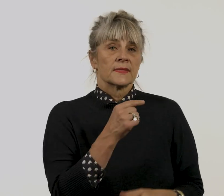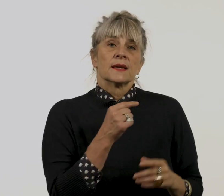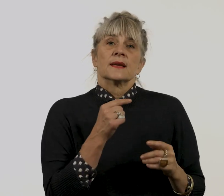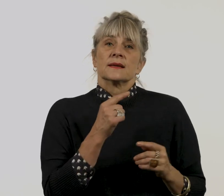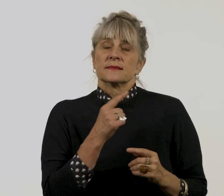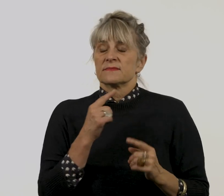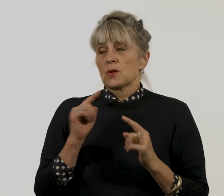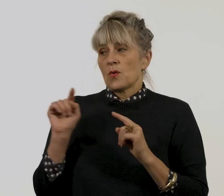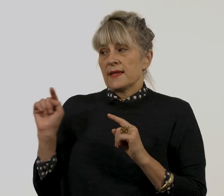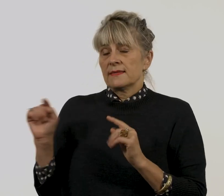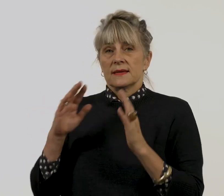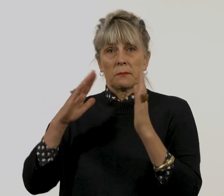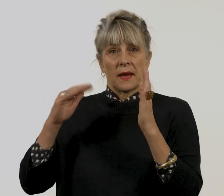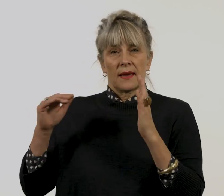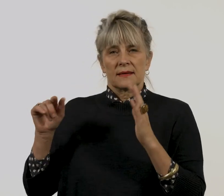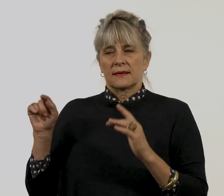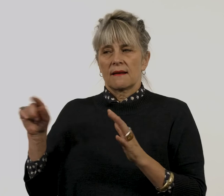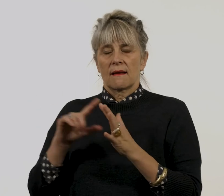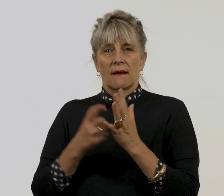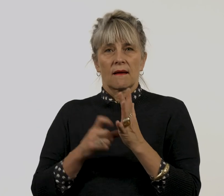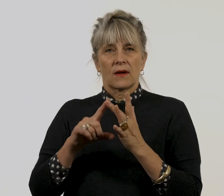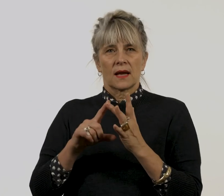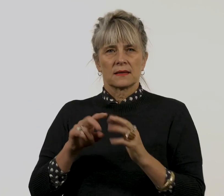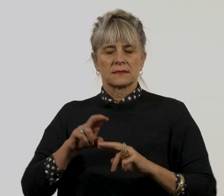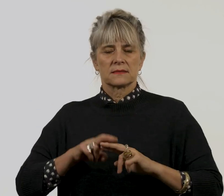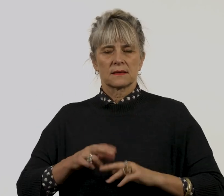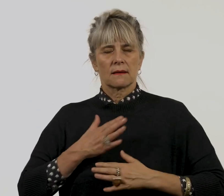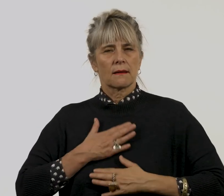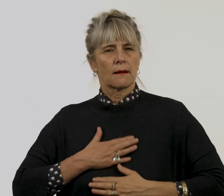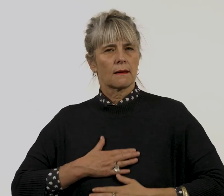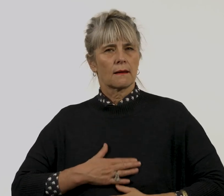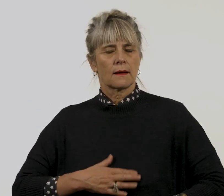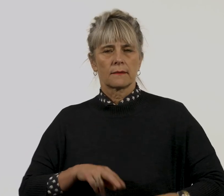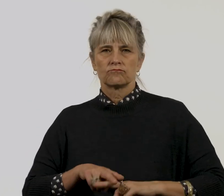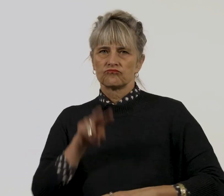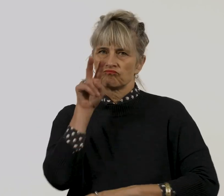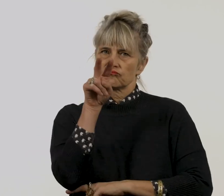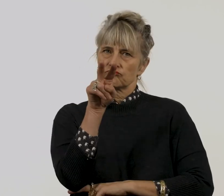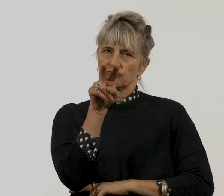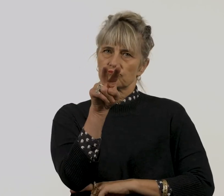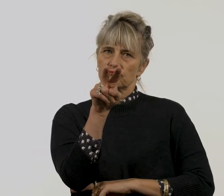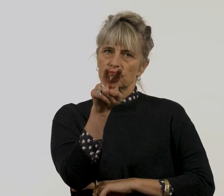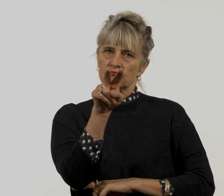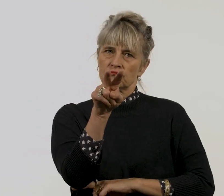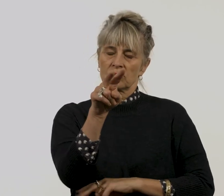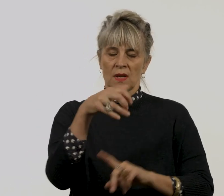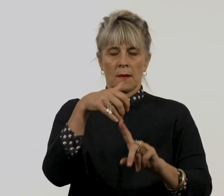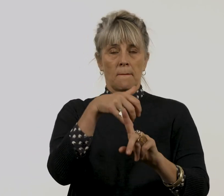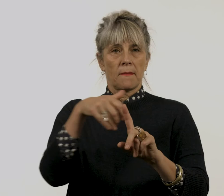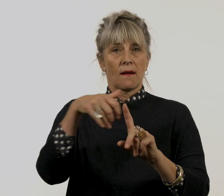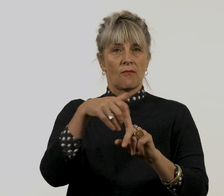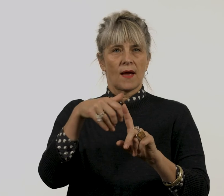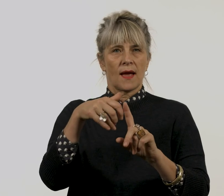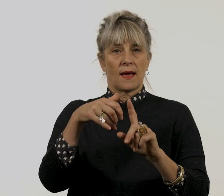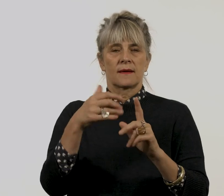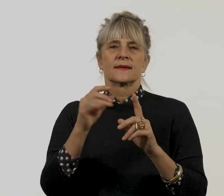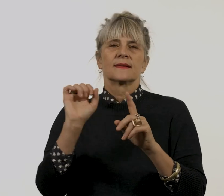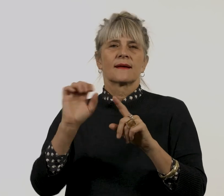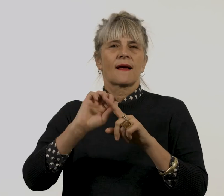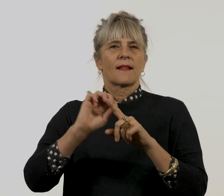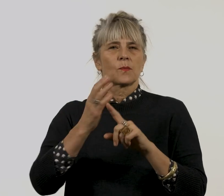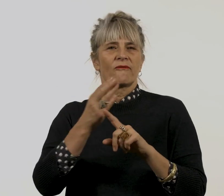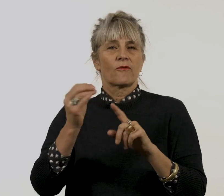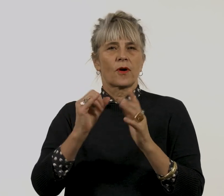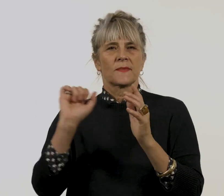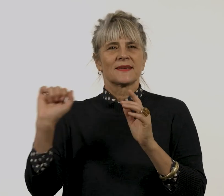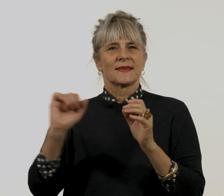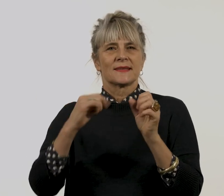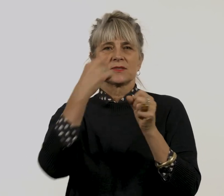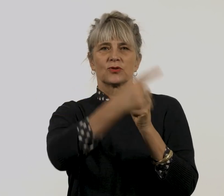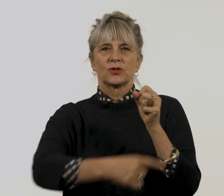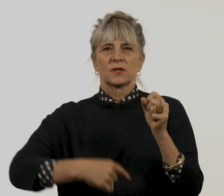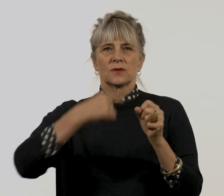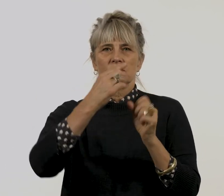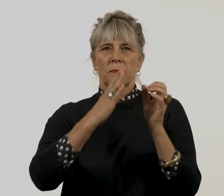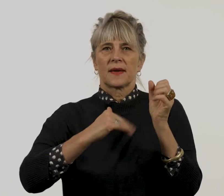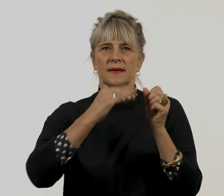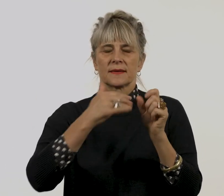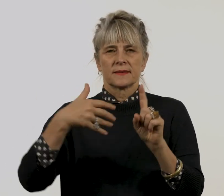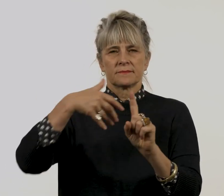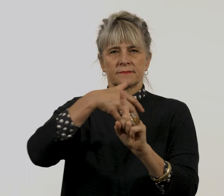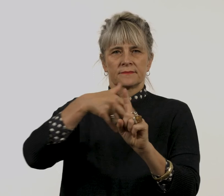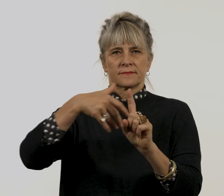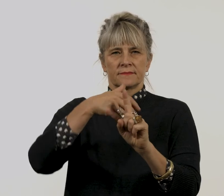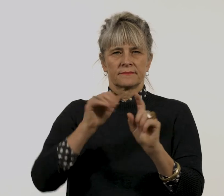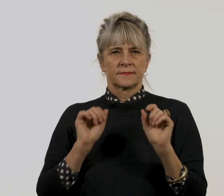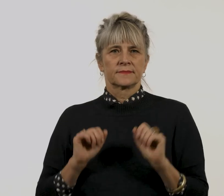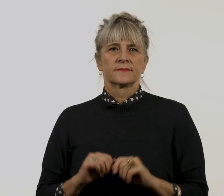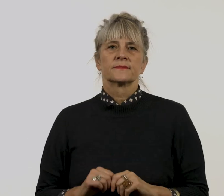In this portrait, Fenoglio depicts Bridgeman sitting calmly, facing us directly, while the colours of the shield paintings he is working on radiate behind him.